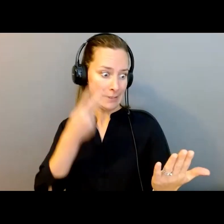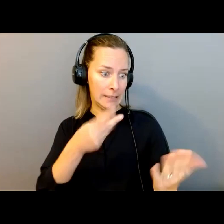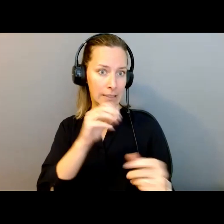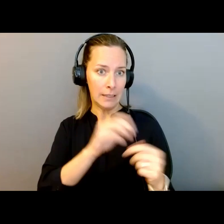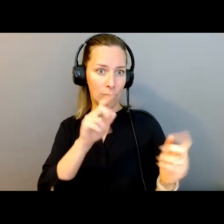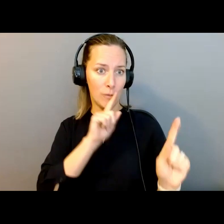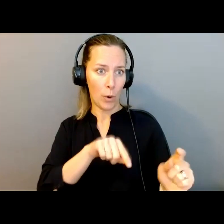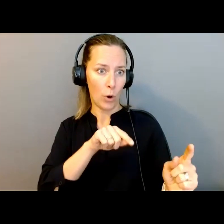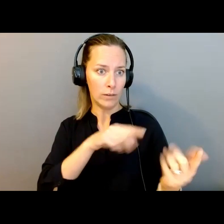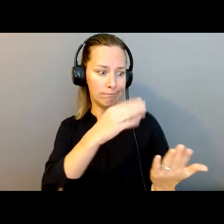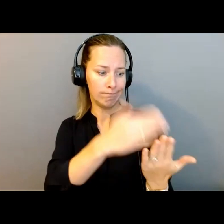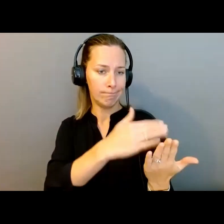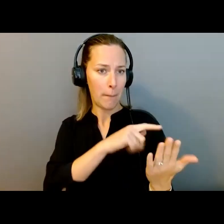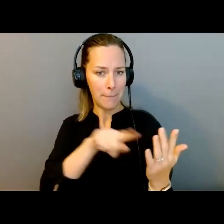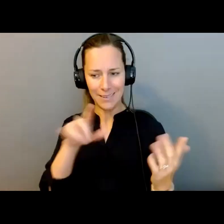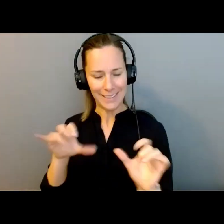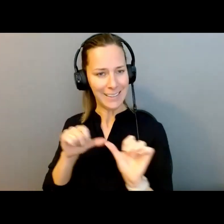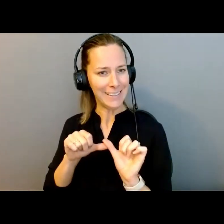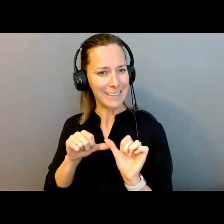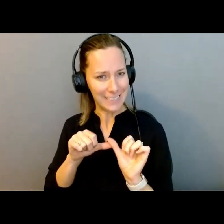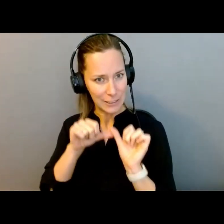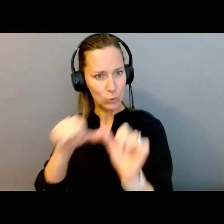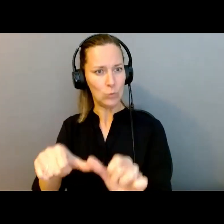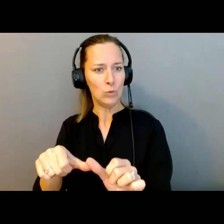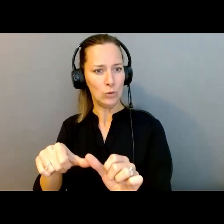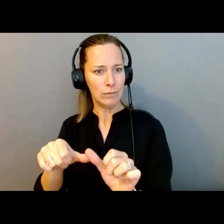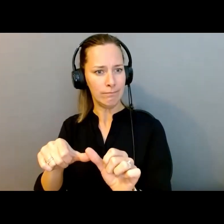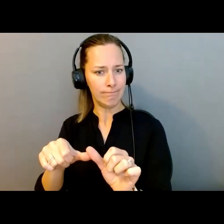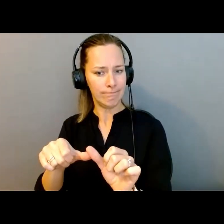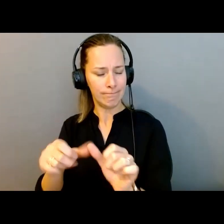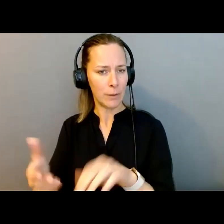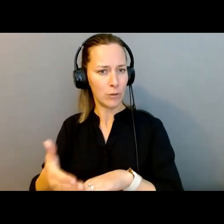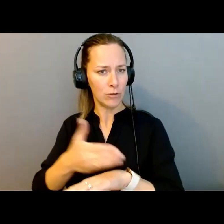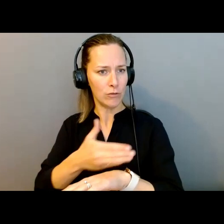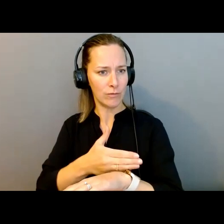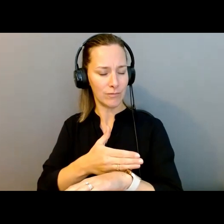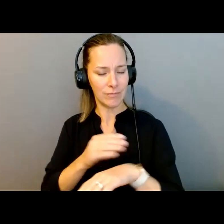to be sustained after the research is done. So I'll leave it at that for now,